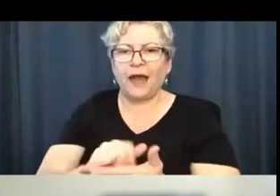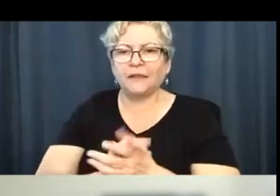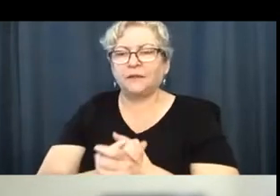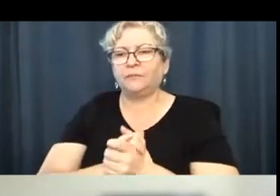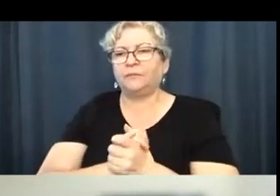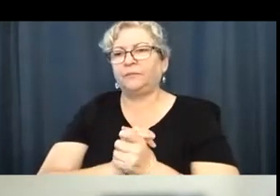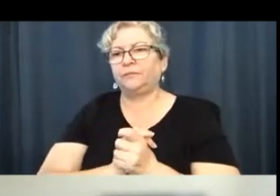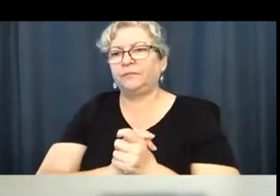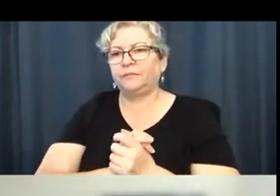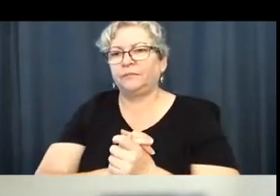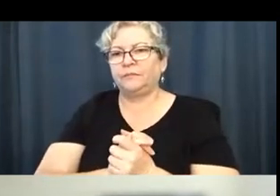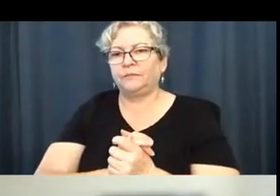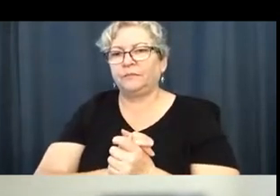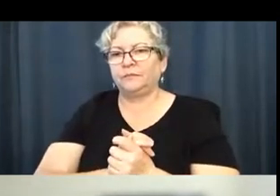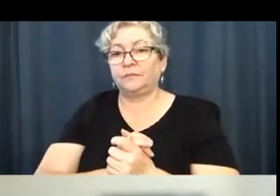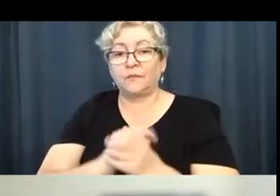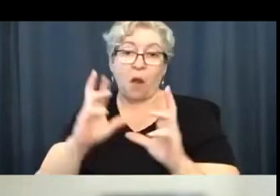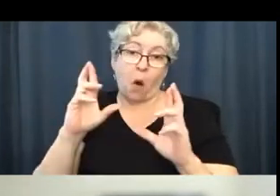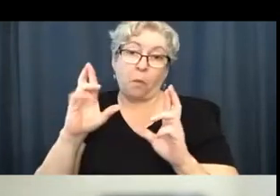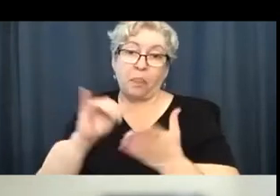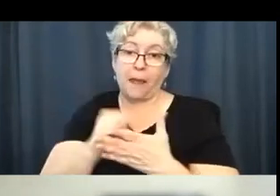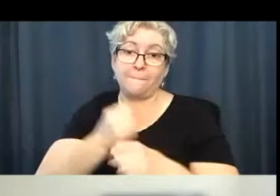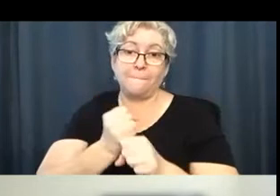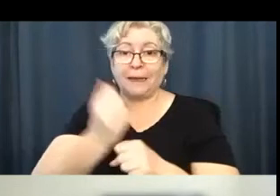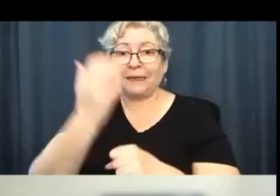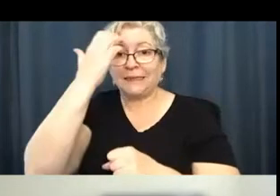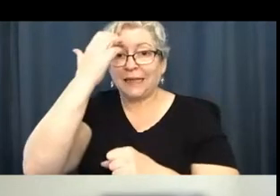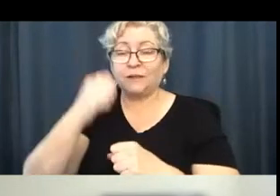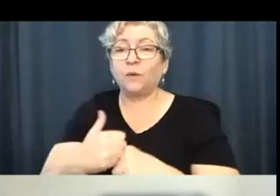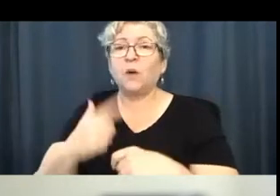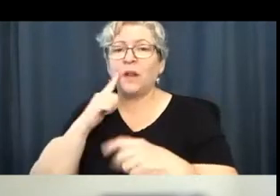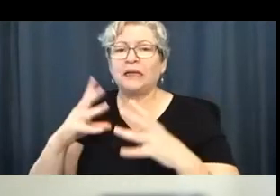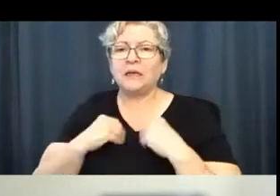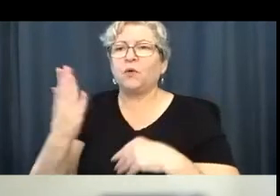So that, hopefully that made some sense and we are gonna be taking questions later if we're done.